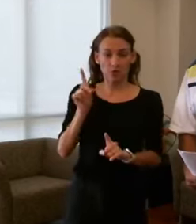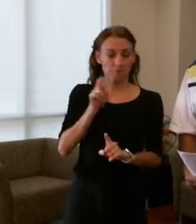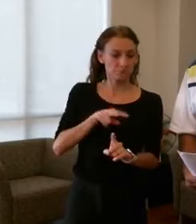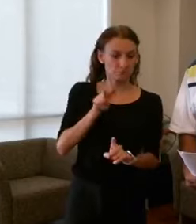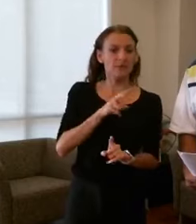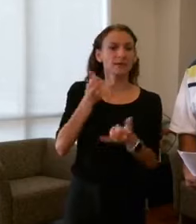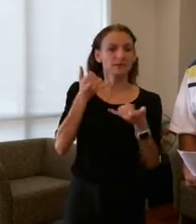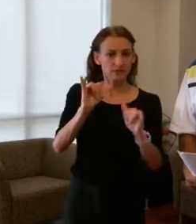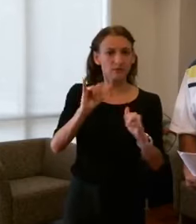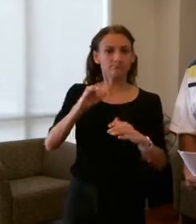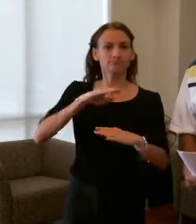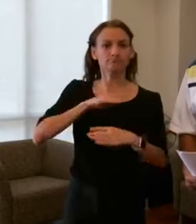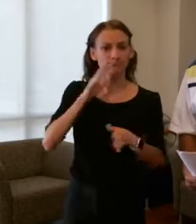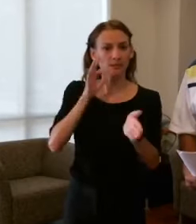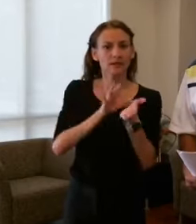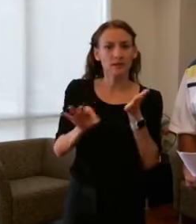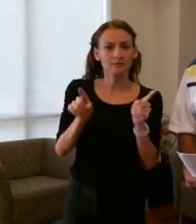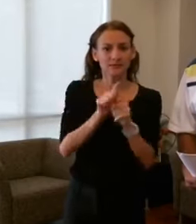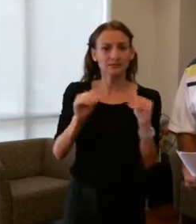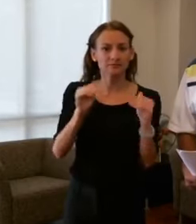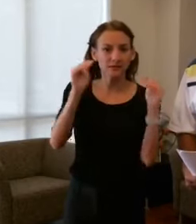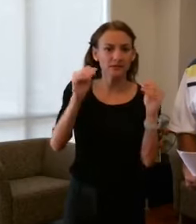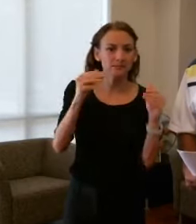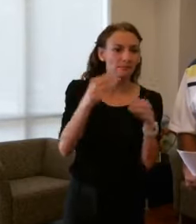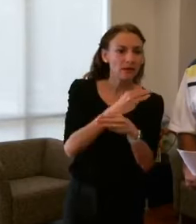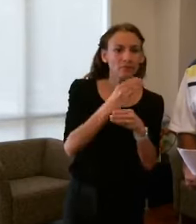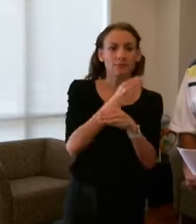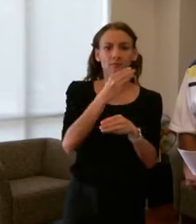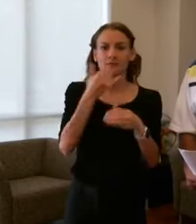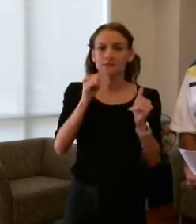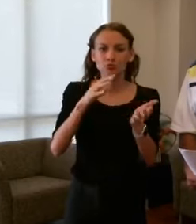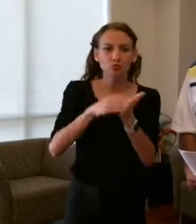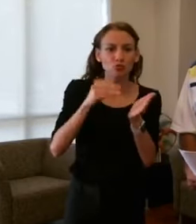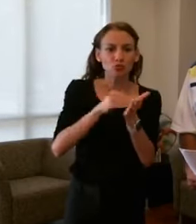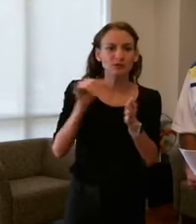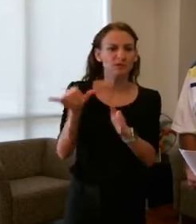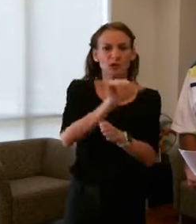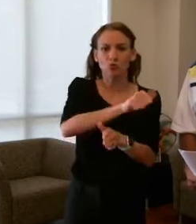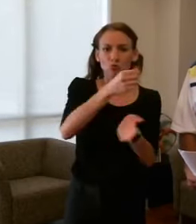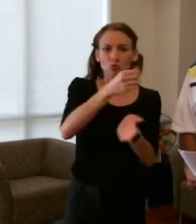and is learning just like any other student, then they will be eligible to earn that credit